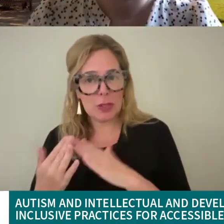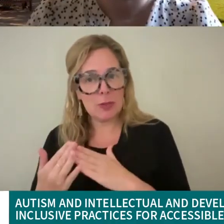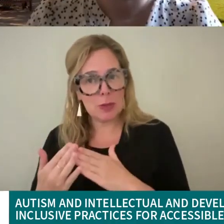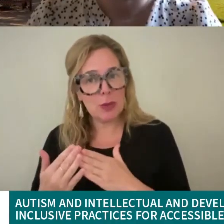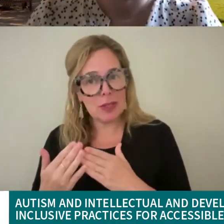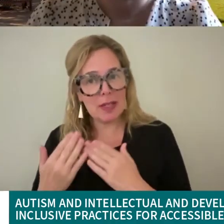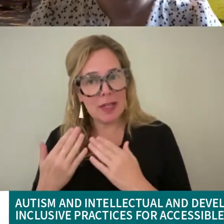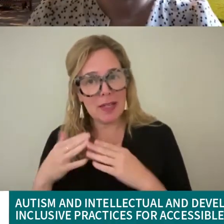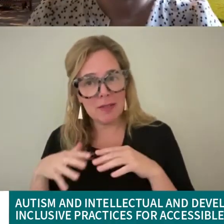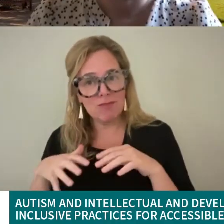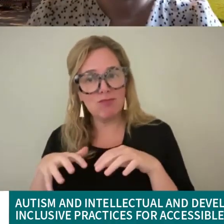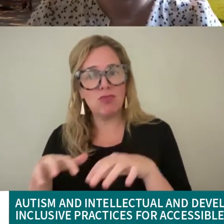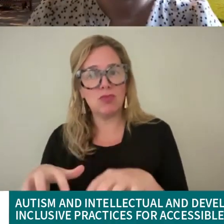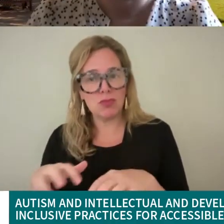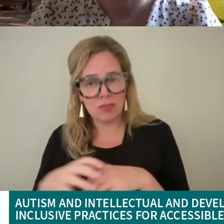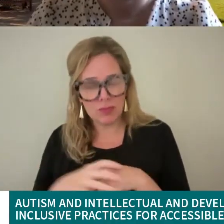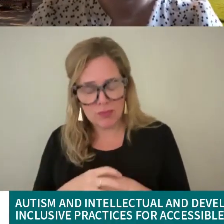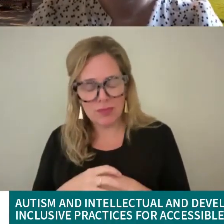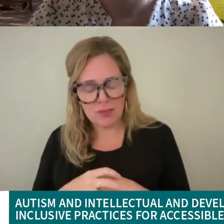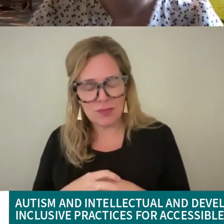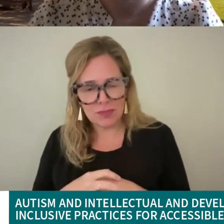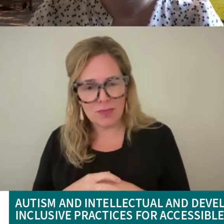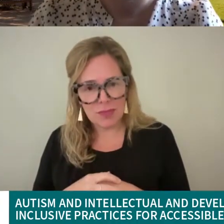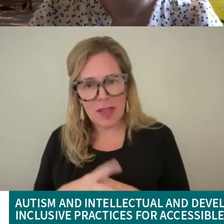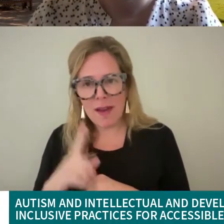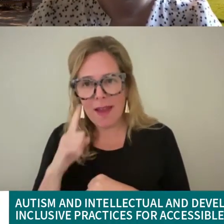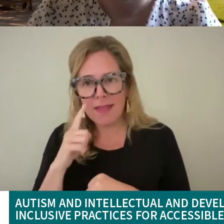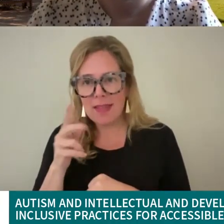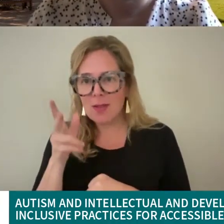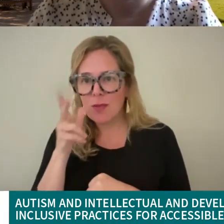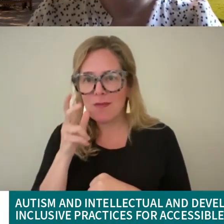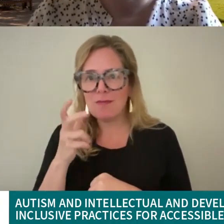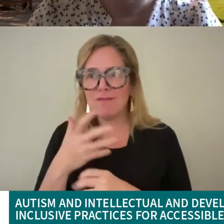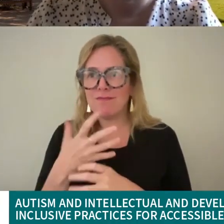that all of us have learned a lot from you and hopefully we'll continue to learn a lot